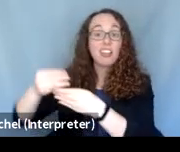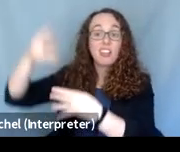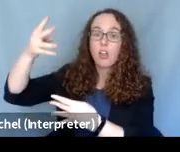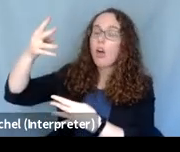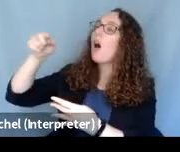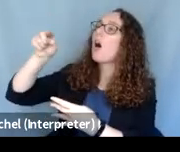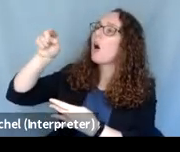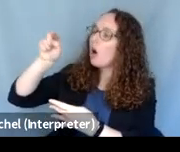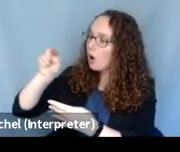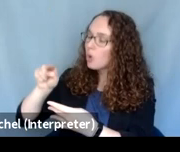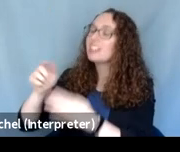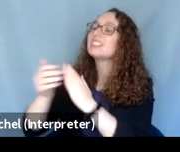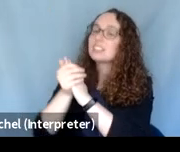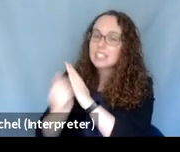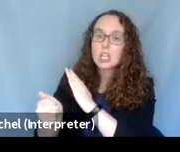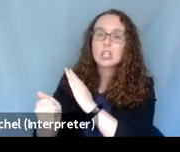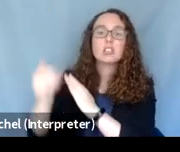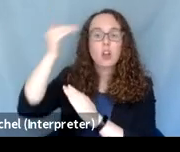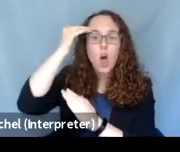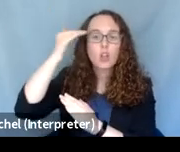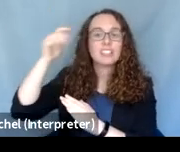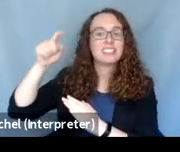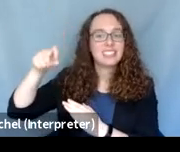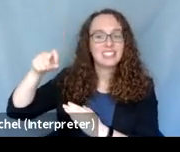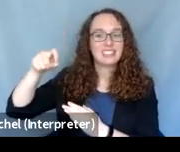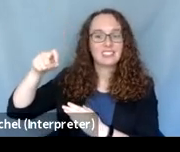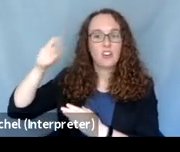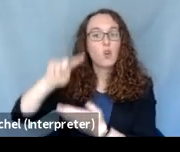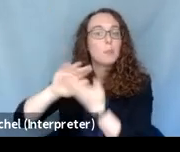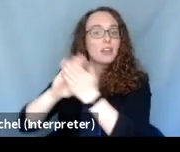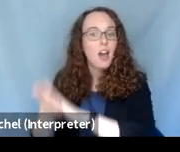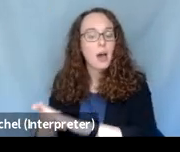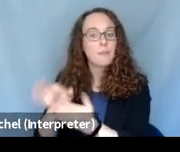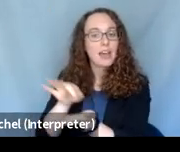What's also cool about this website is it gives you the technology